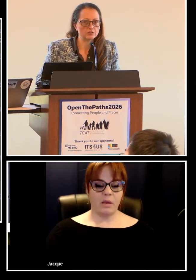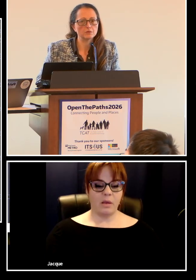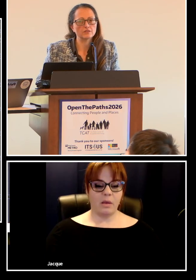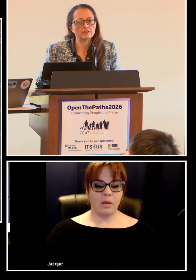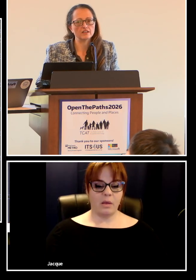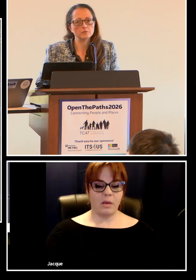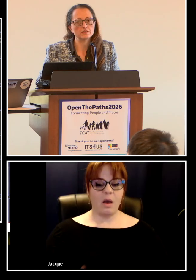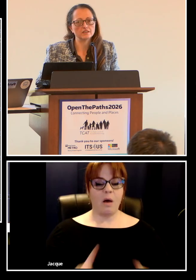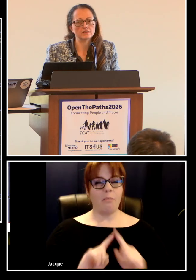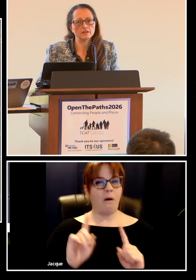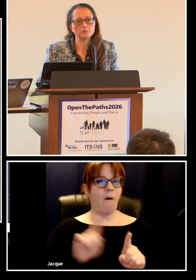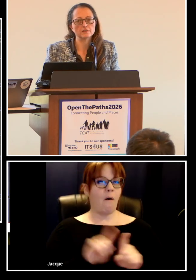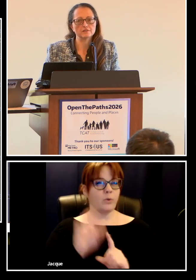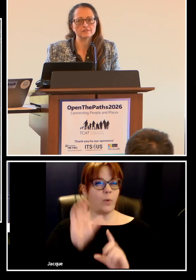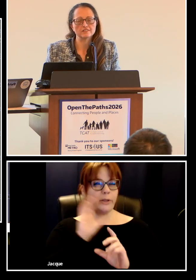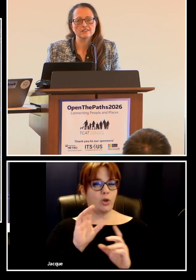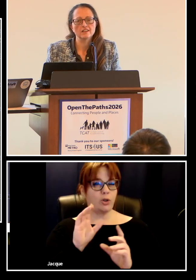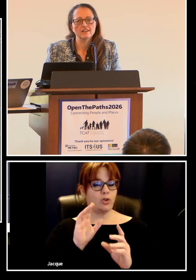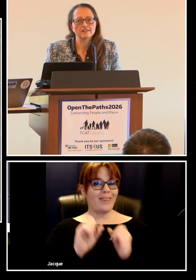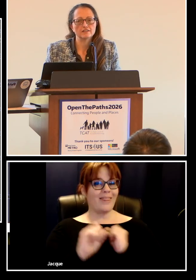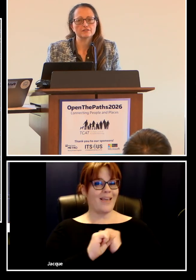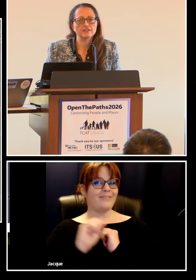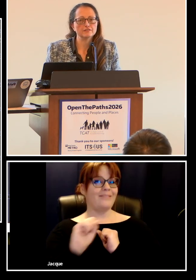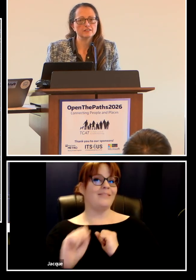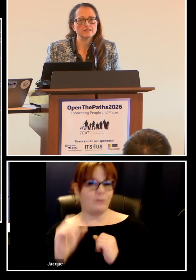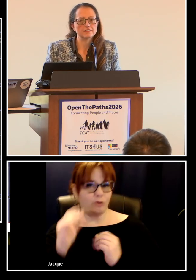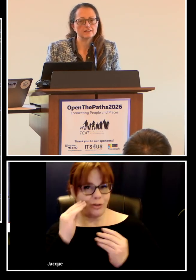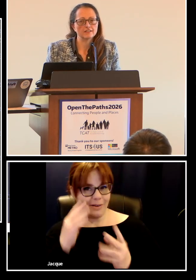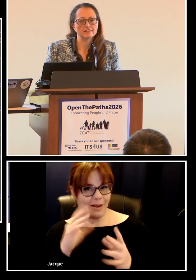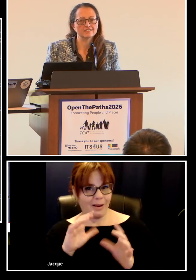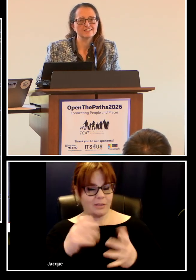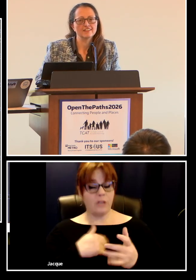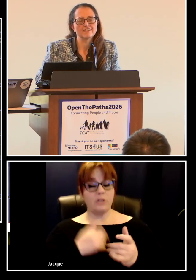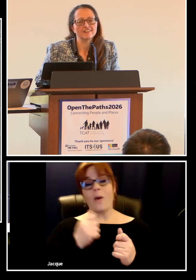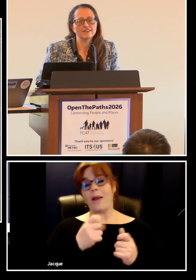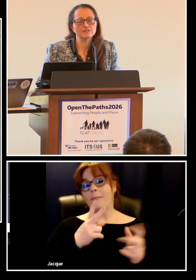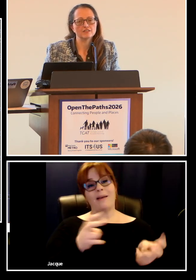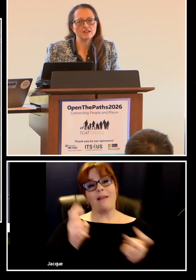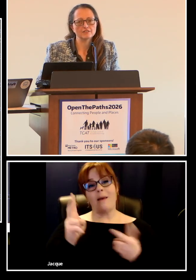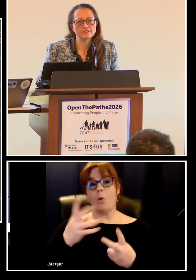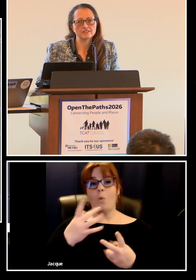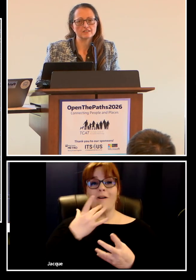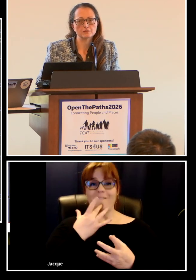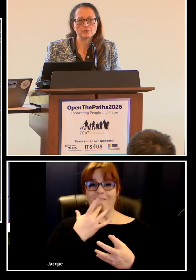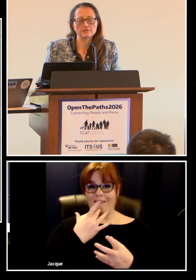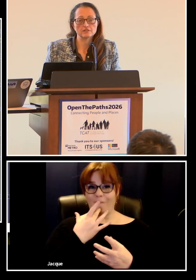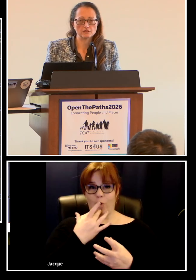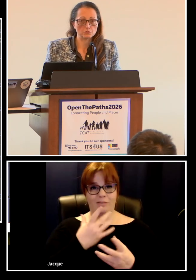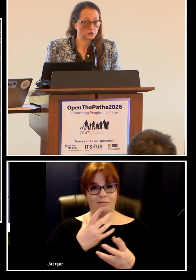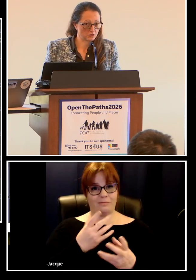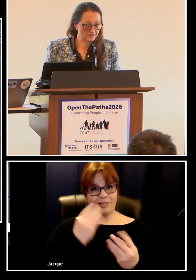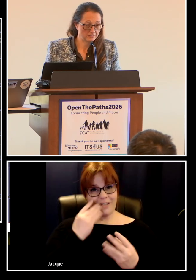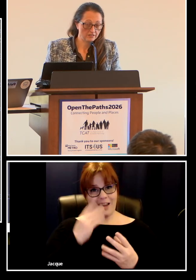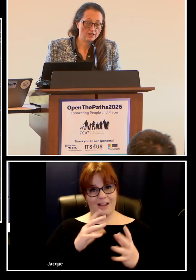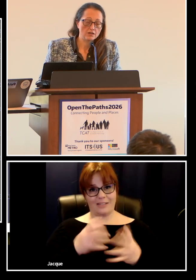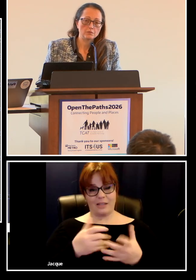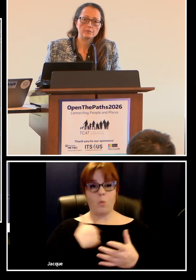which means anybody can upload their favorite data set and we don't have to expose it to the world.